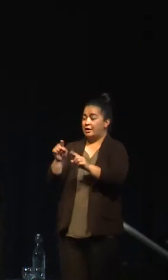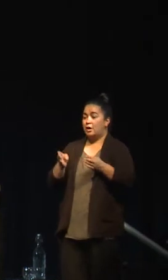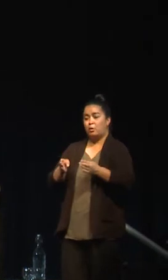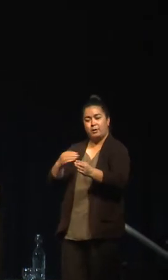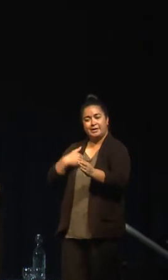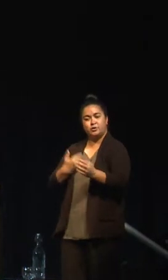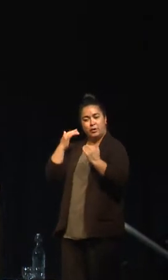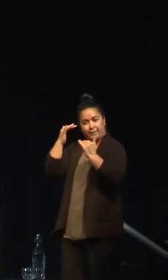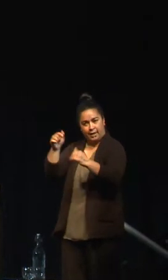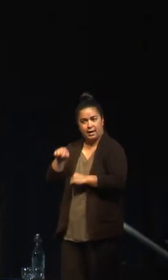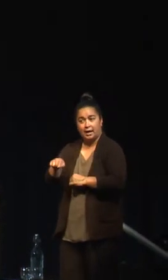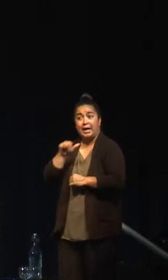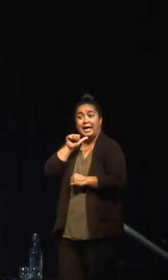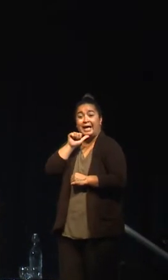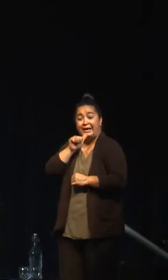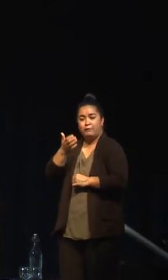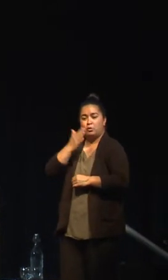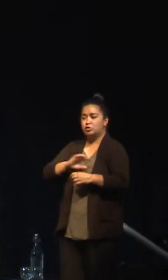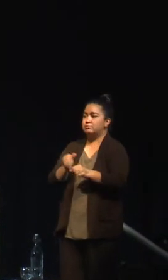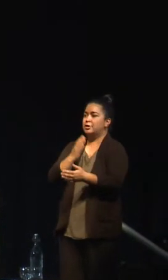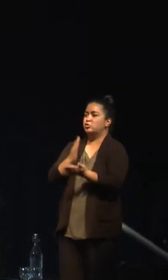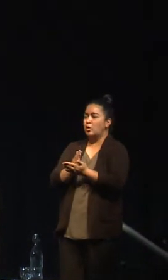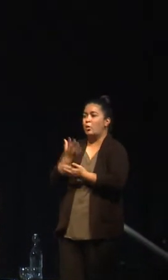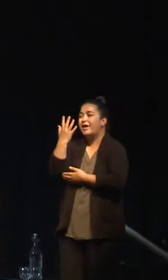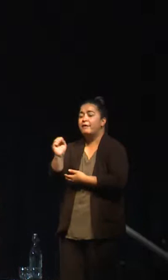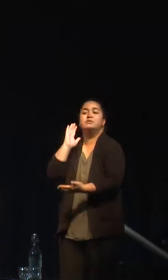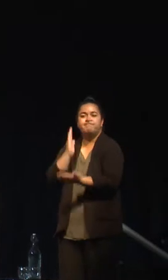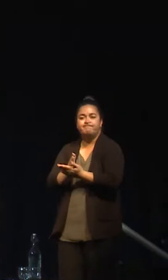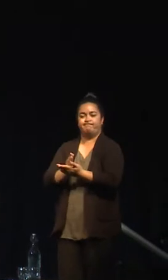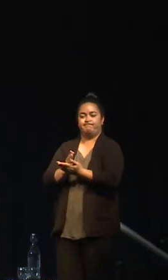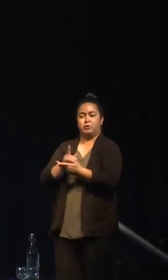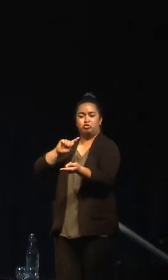this if we're actually going to have a just transition. If we think about it as a cost